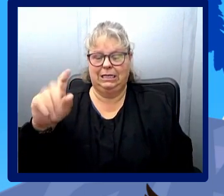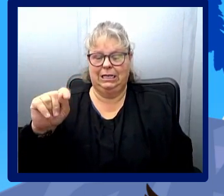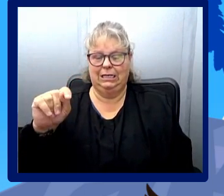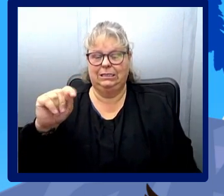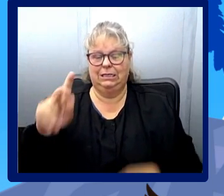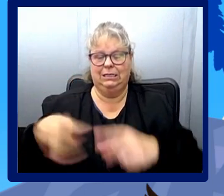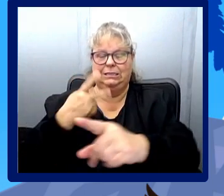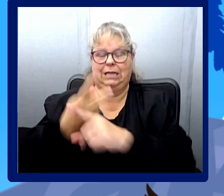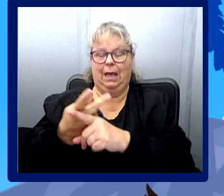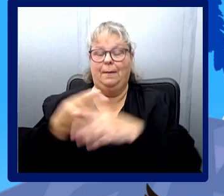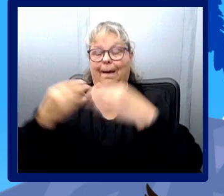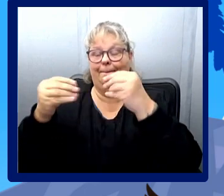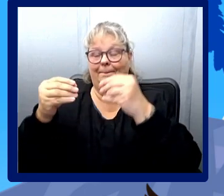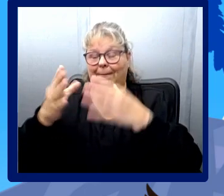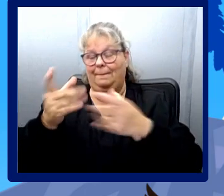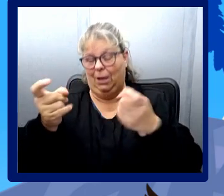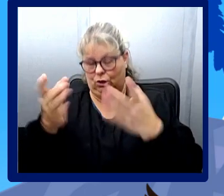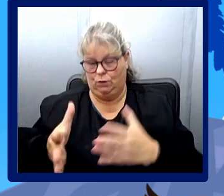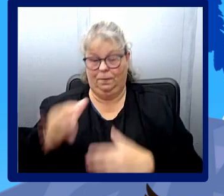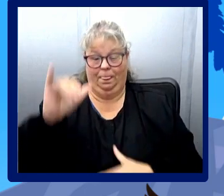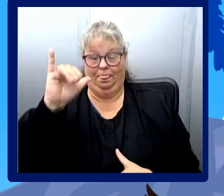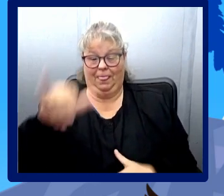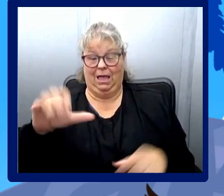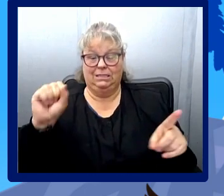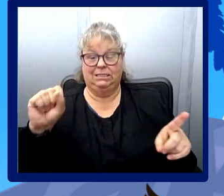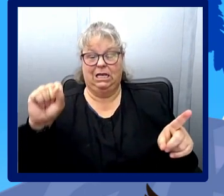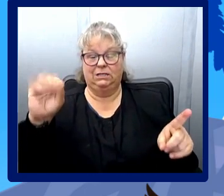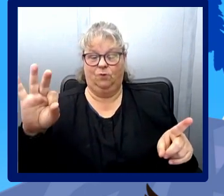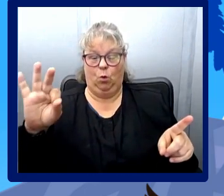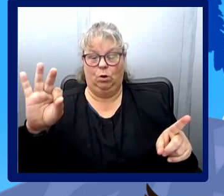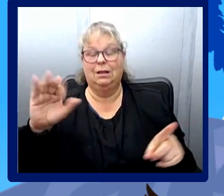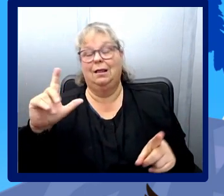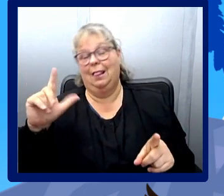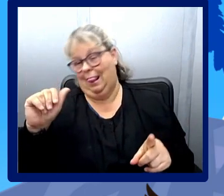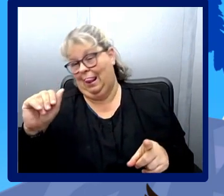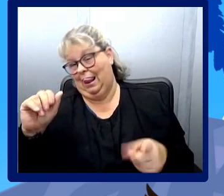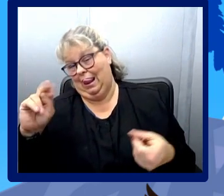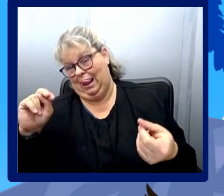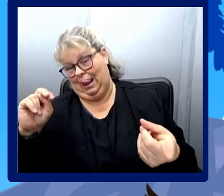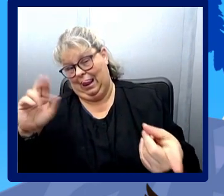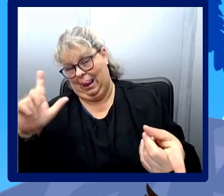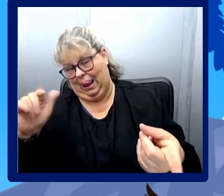and you can see Welcome Mat right in here. From here, once it's created though,